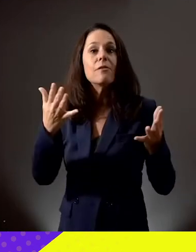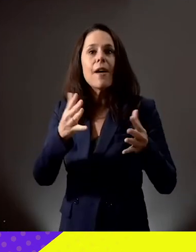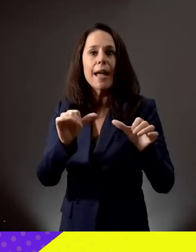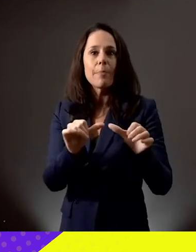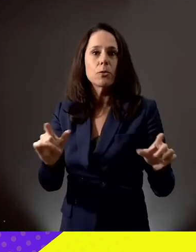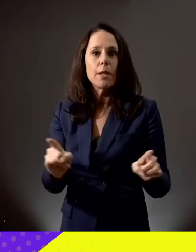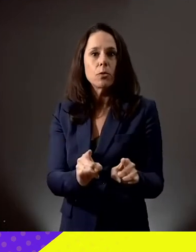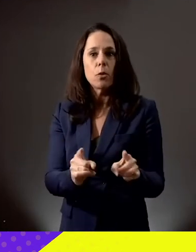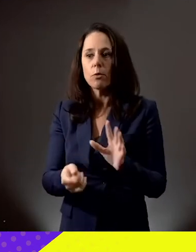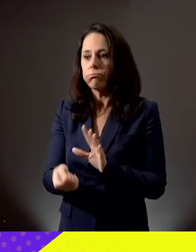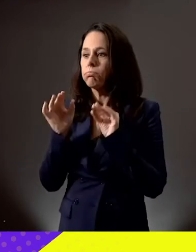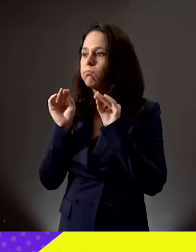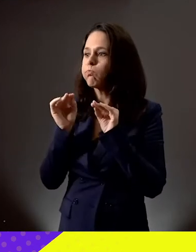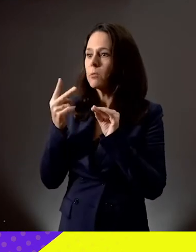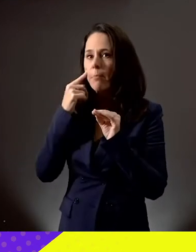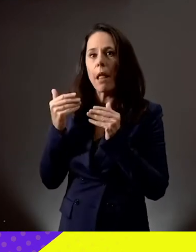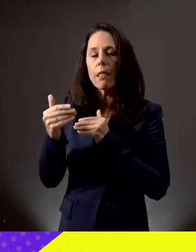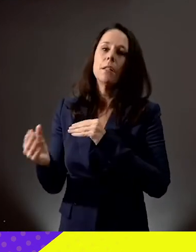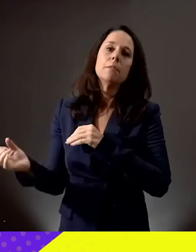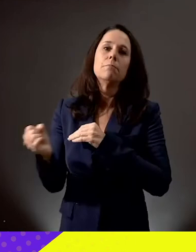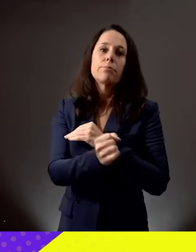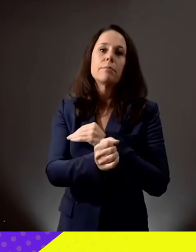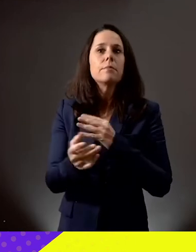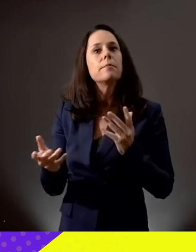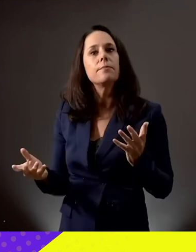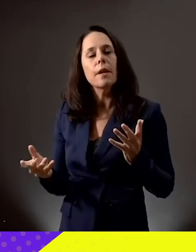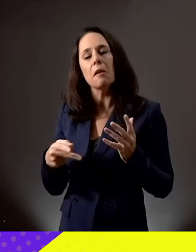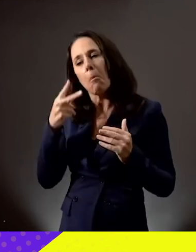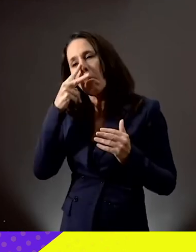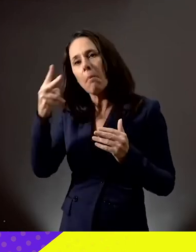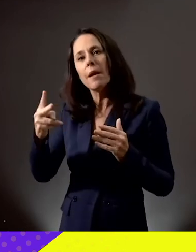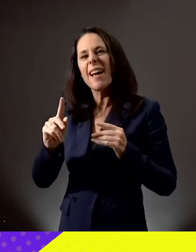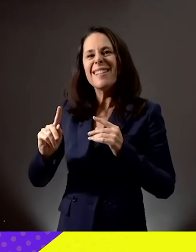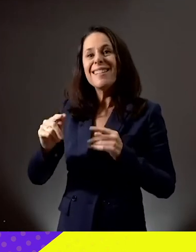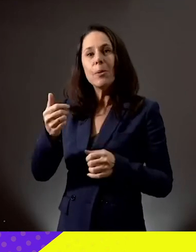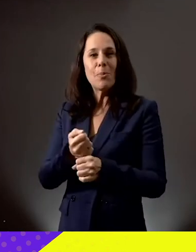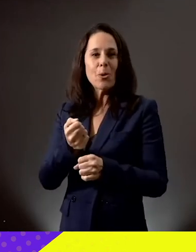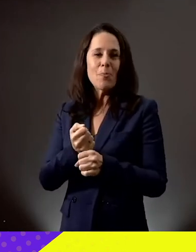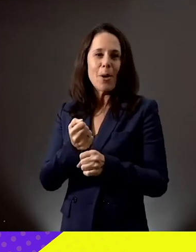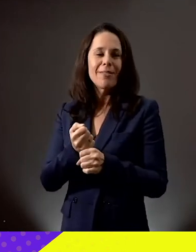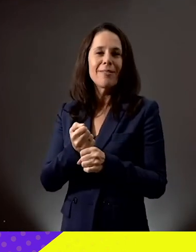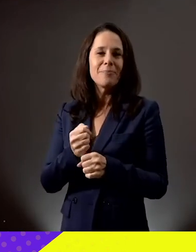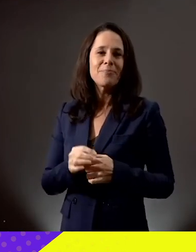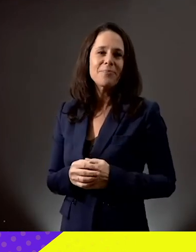They are looking at new professions with regards to the energy transition.